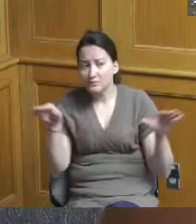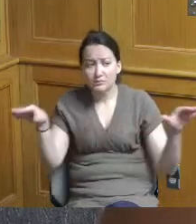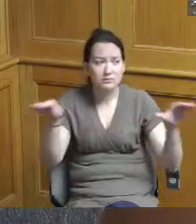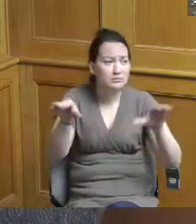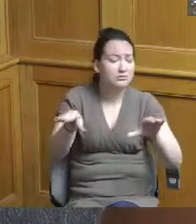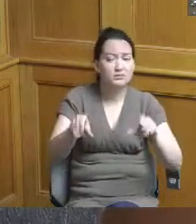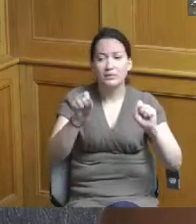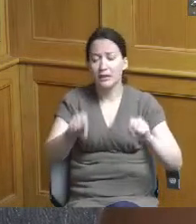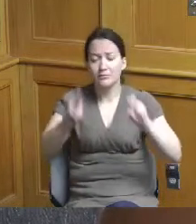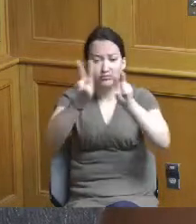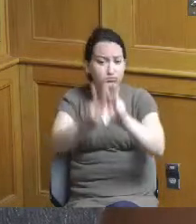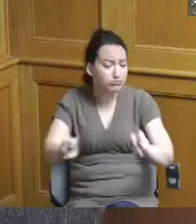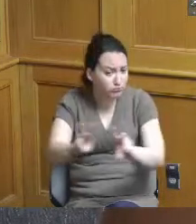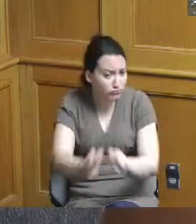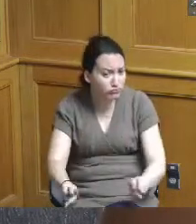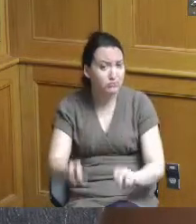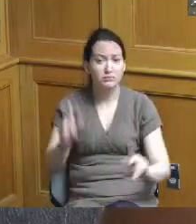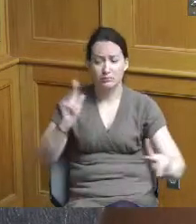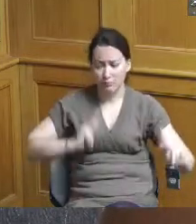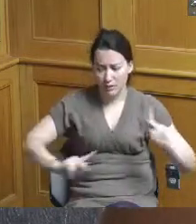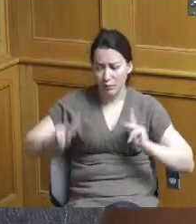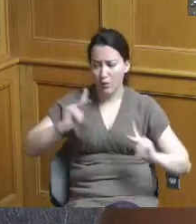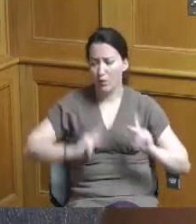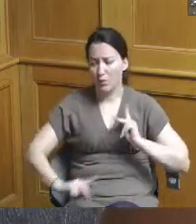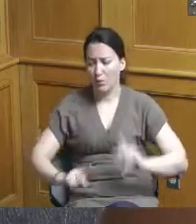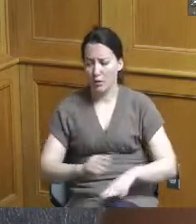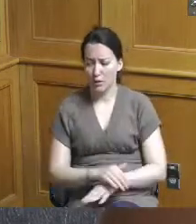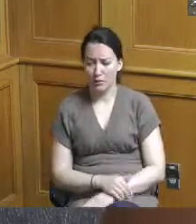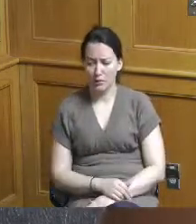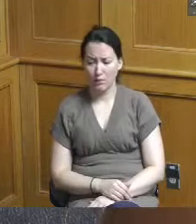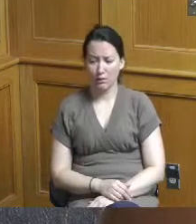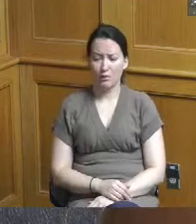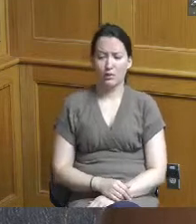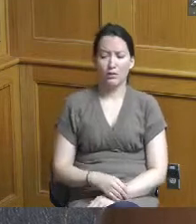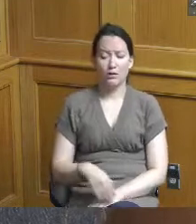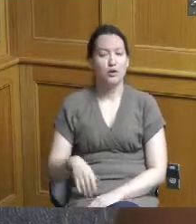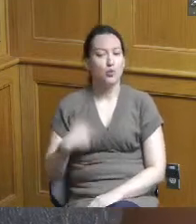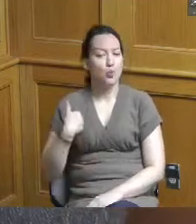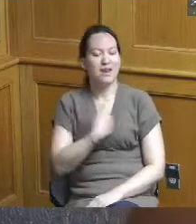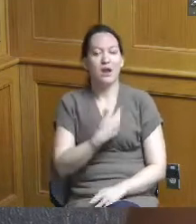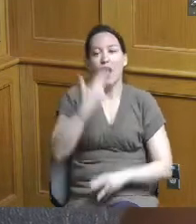to at least take a look with the people that we that we fund we fund ready we fund the